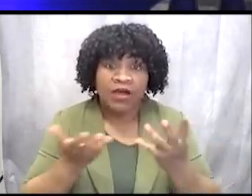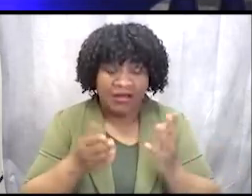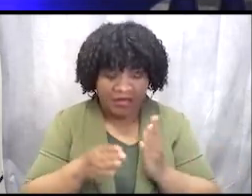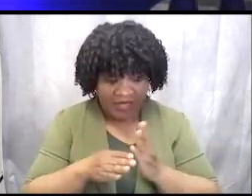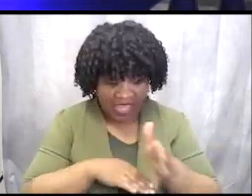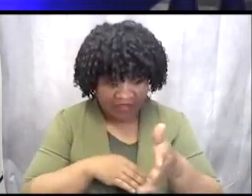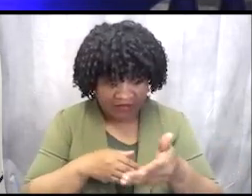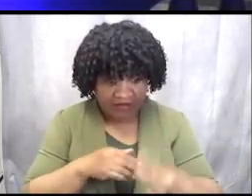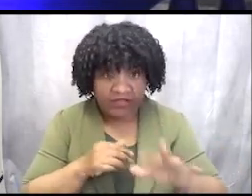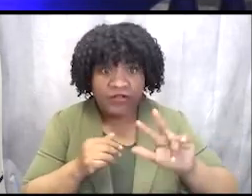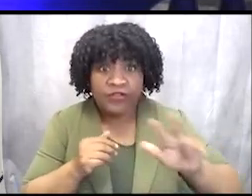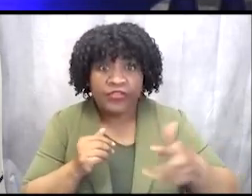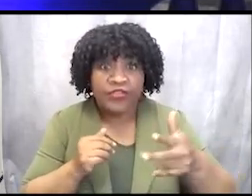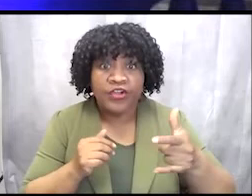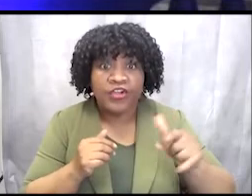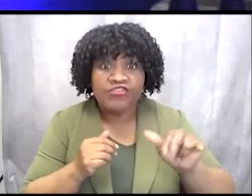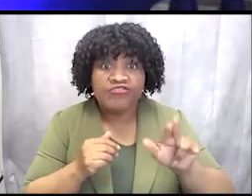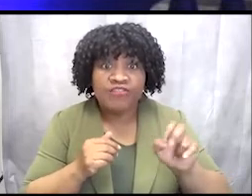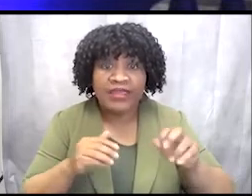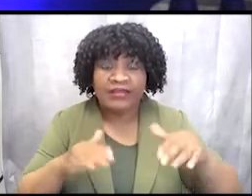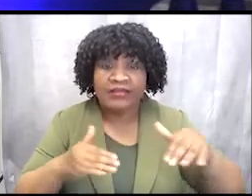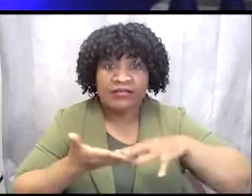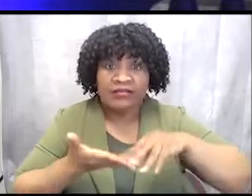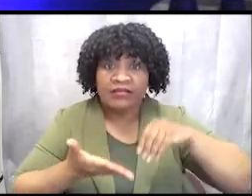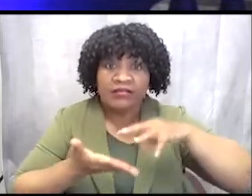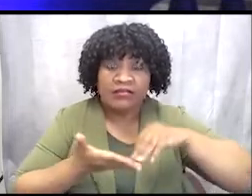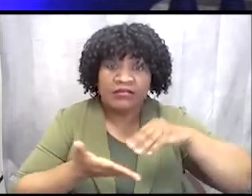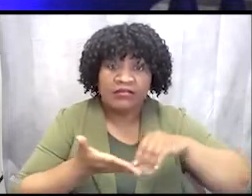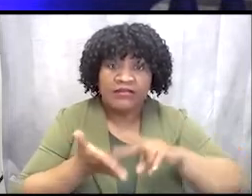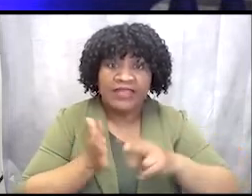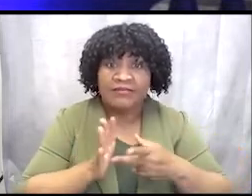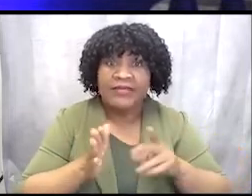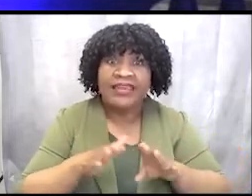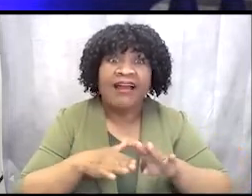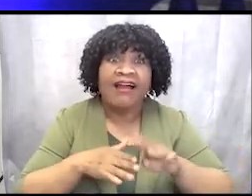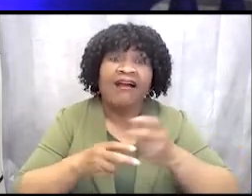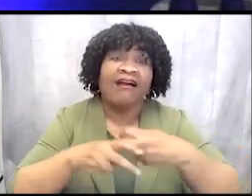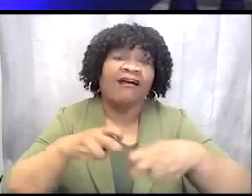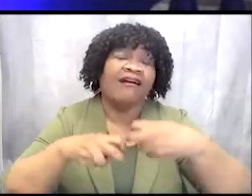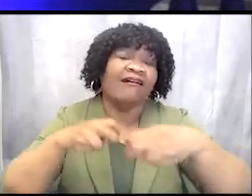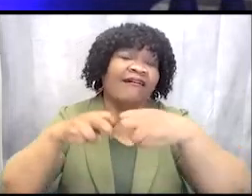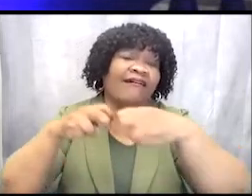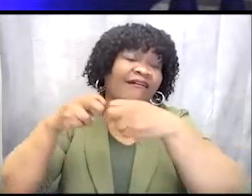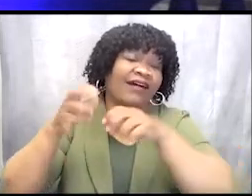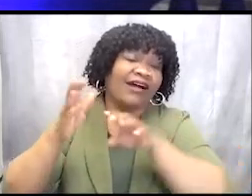has shown us that if you don't learn to read by the third grade, we're fighting an uphill battle afterwards.